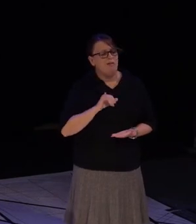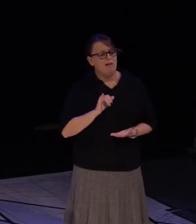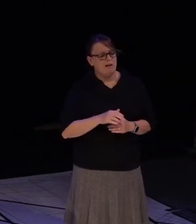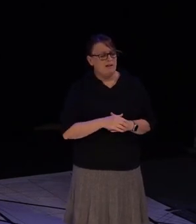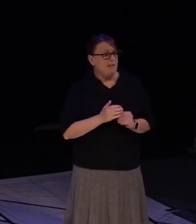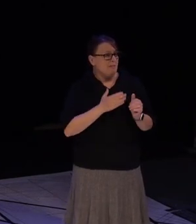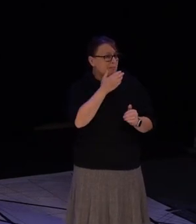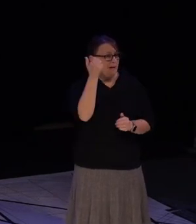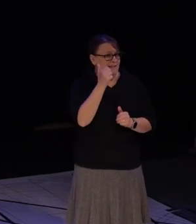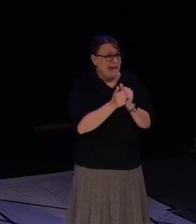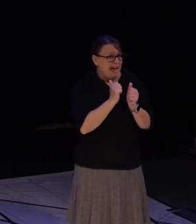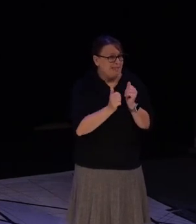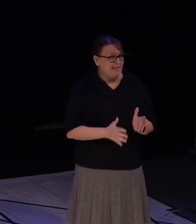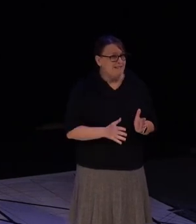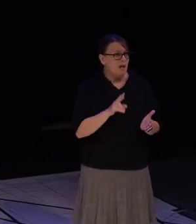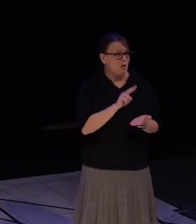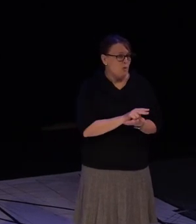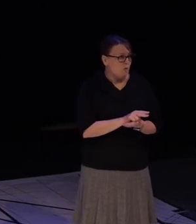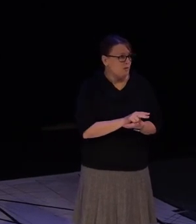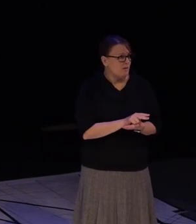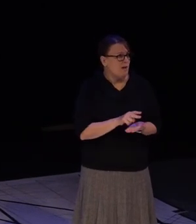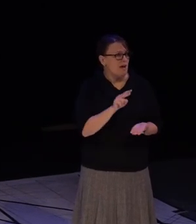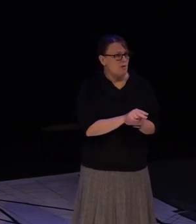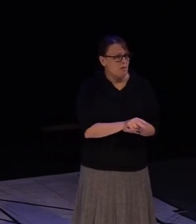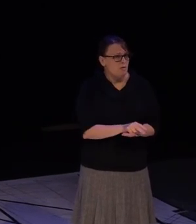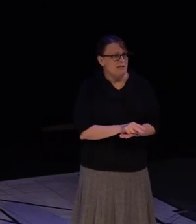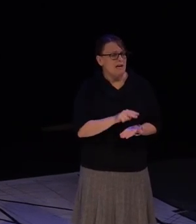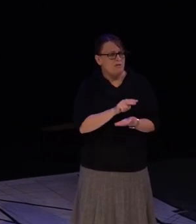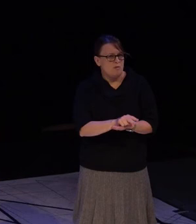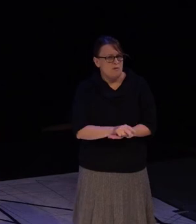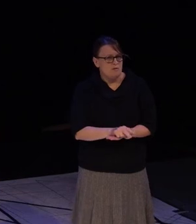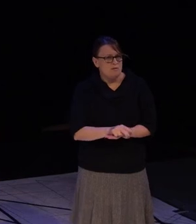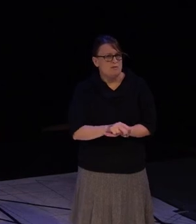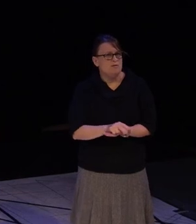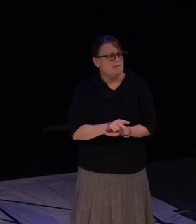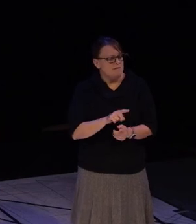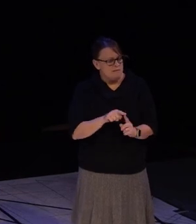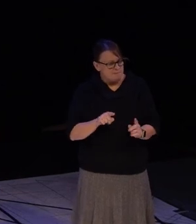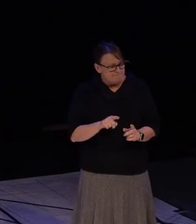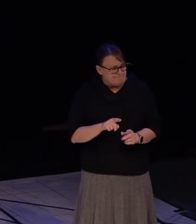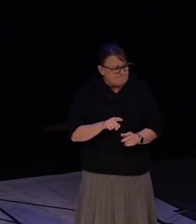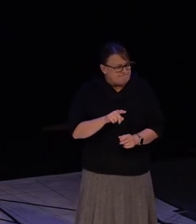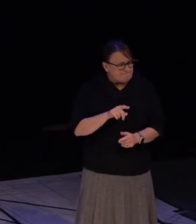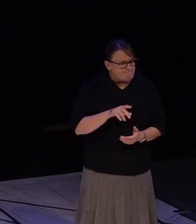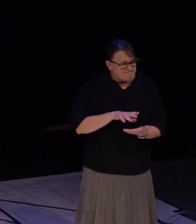who lose over and over and over. And pick themselves back up and learn from their mistakes